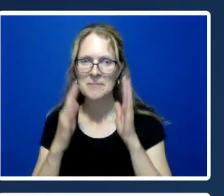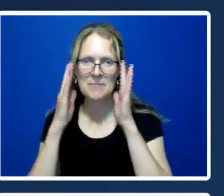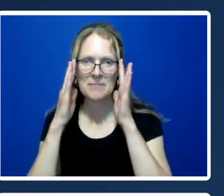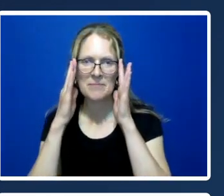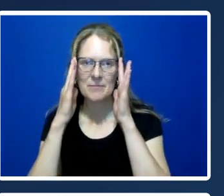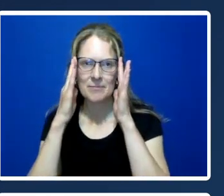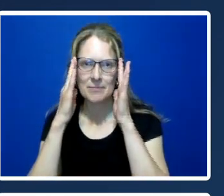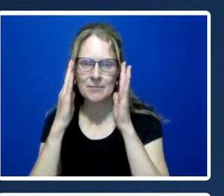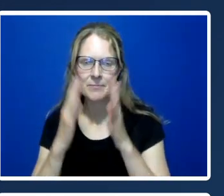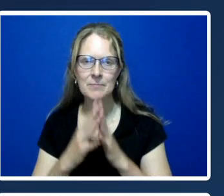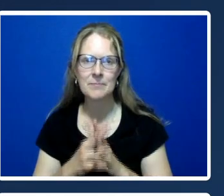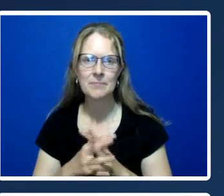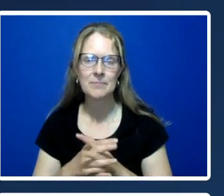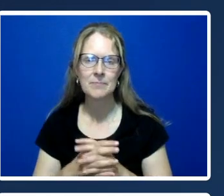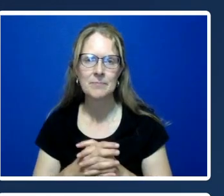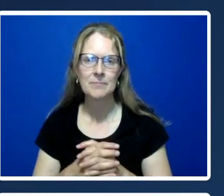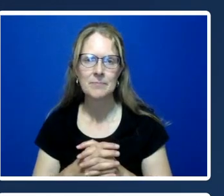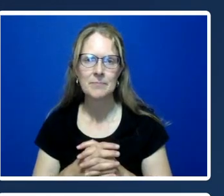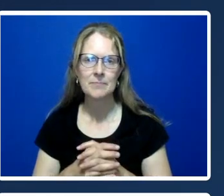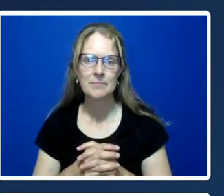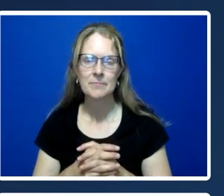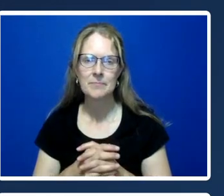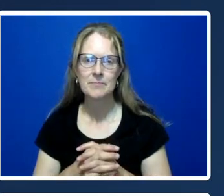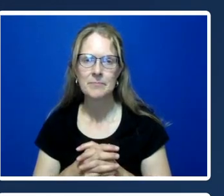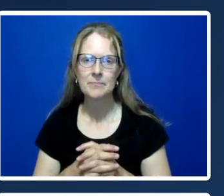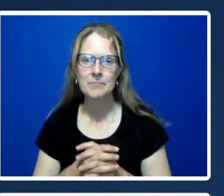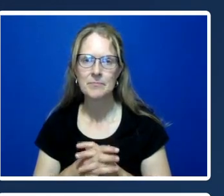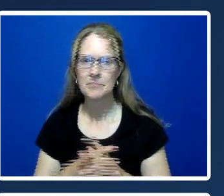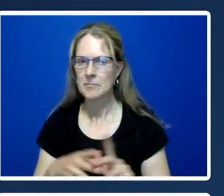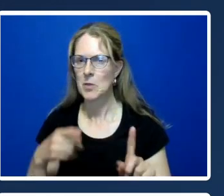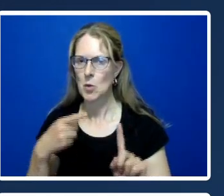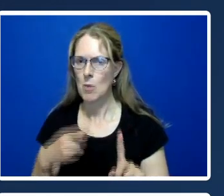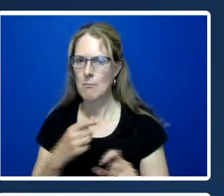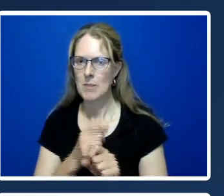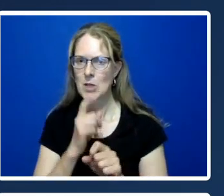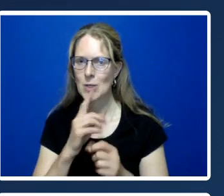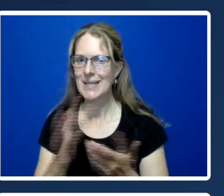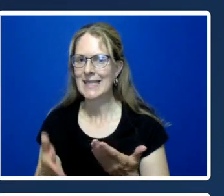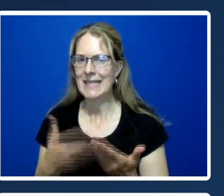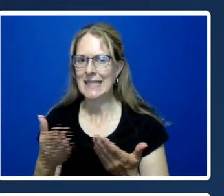The toolkits are structured to make things as easy as possible. Here's one example. On the